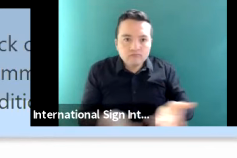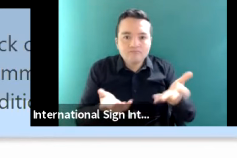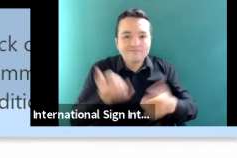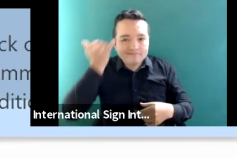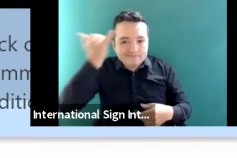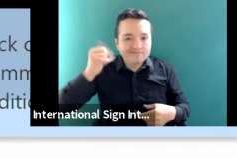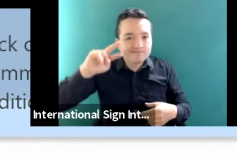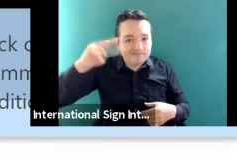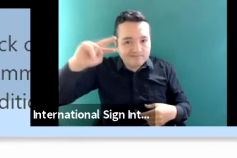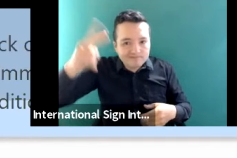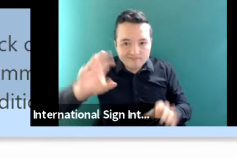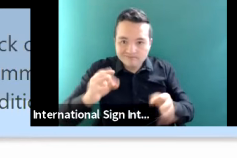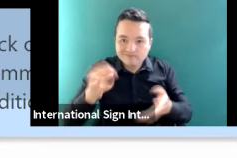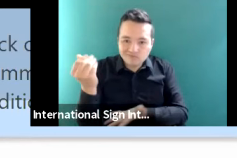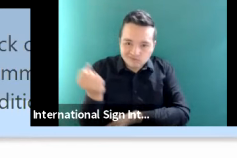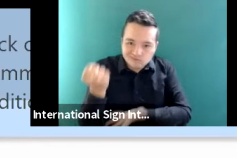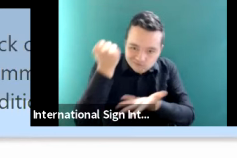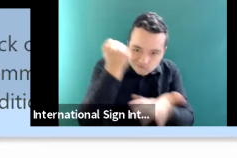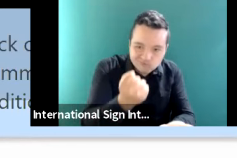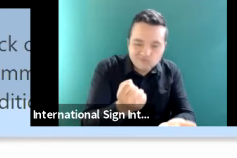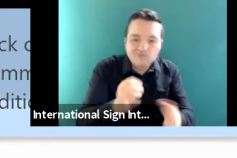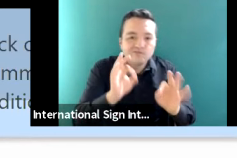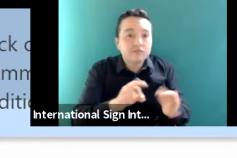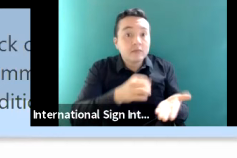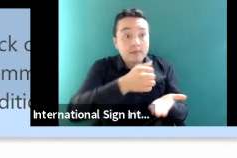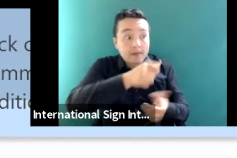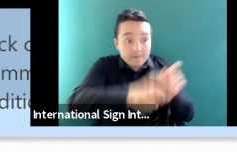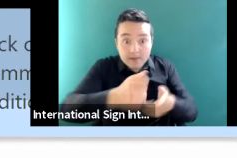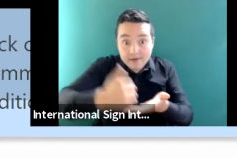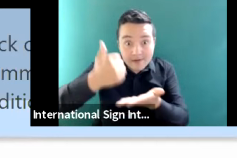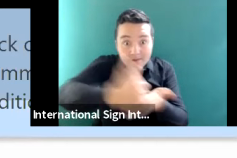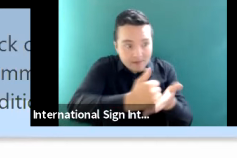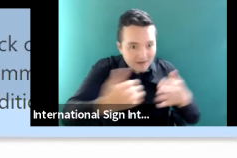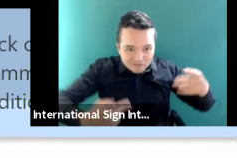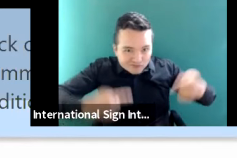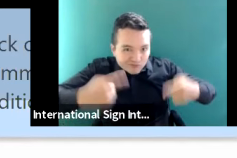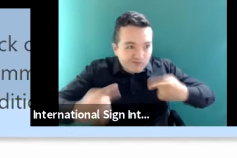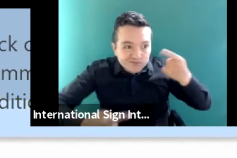We have three tracks. The first one is to provide funds for the innovators.